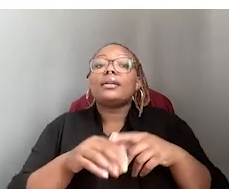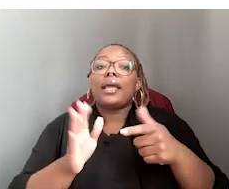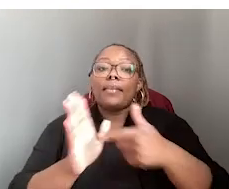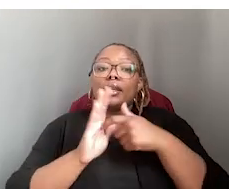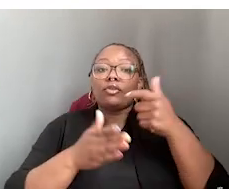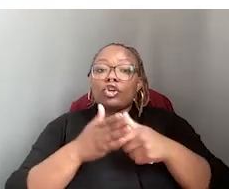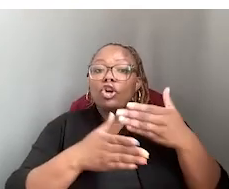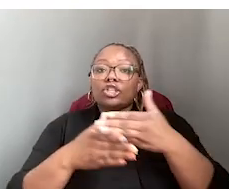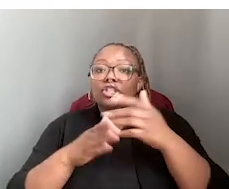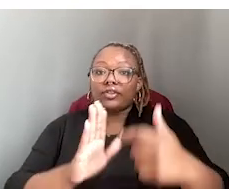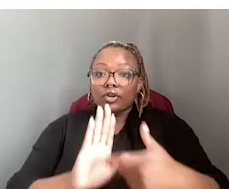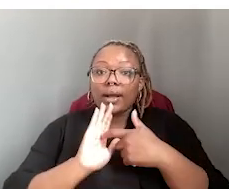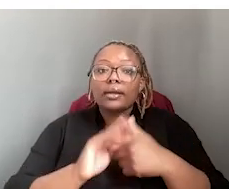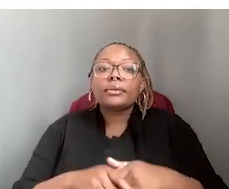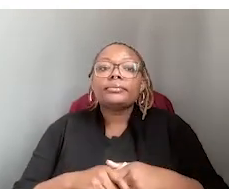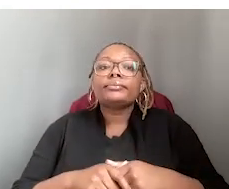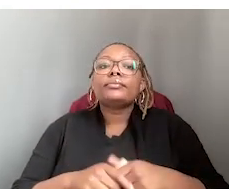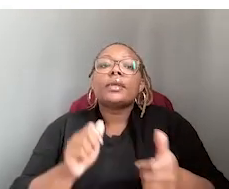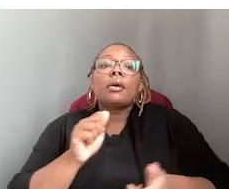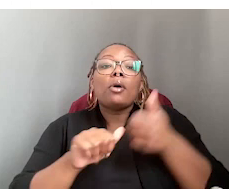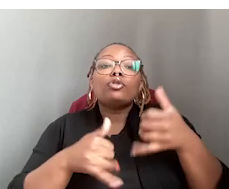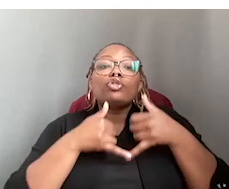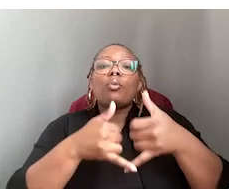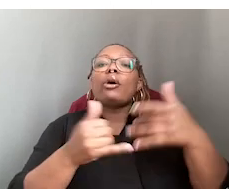However, if there are special terms and conditions in the award